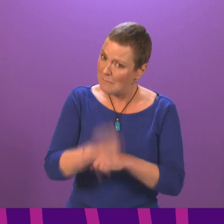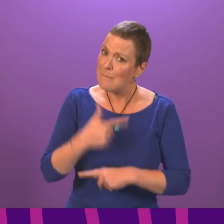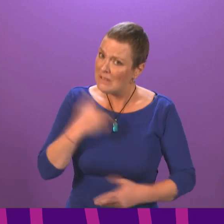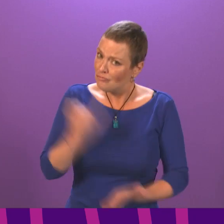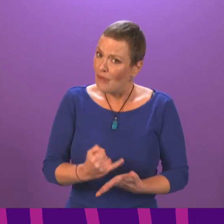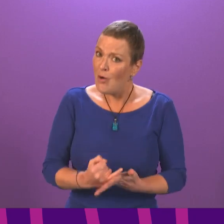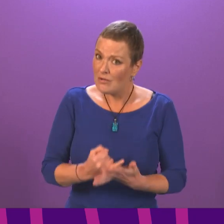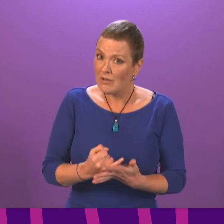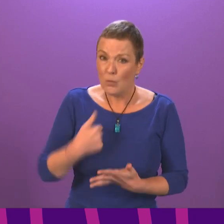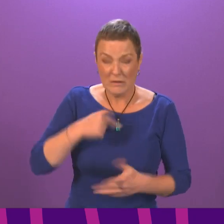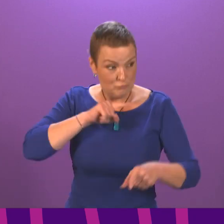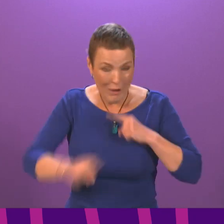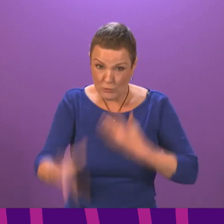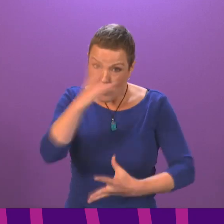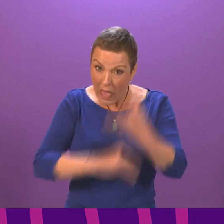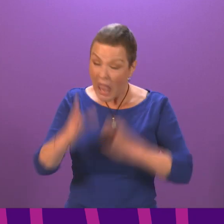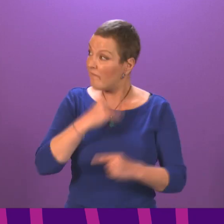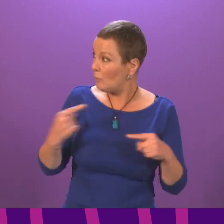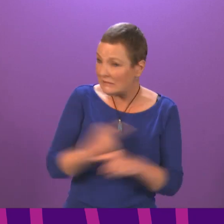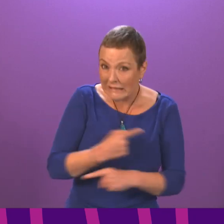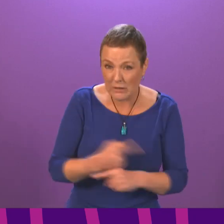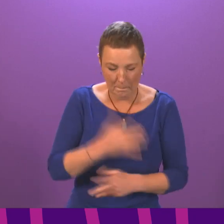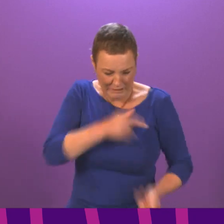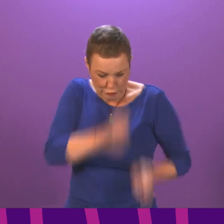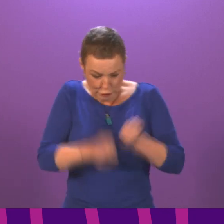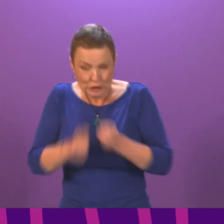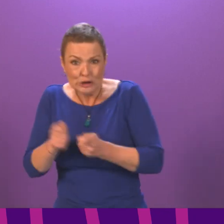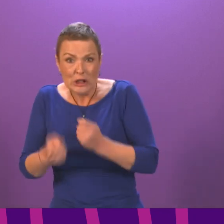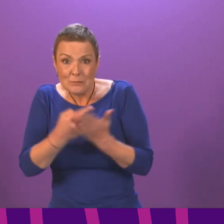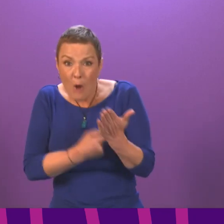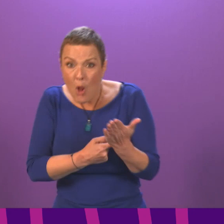We have sought to learn as we have gone along; we have changed policy; we have changed practice;